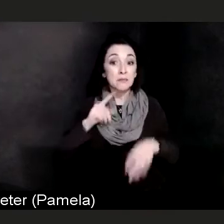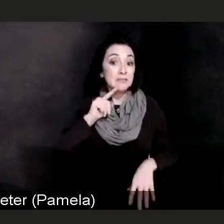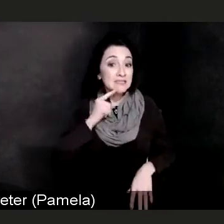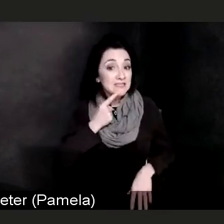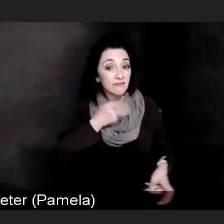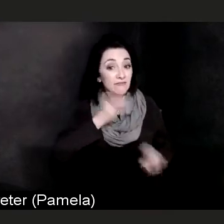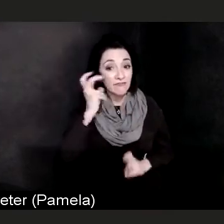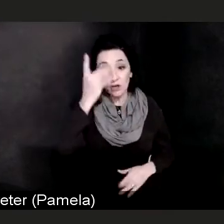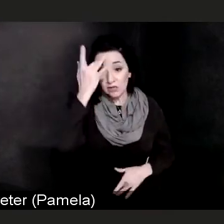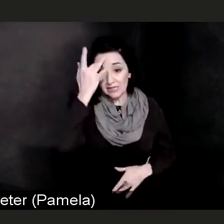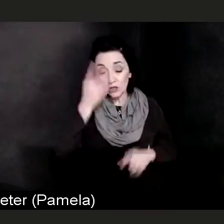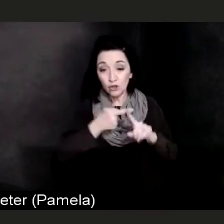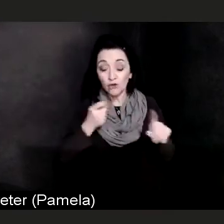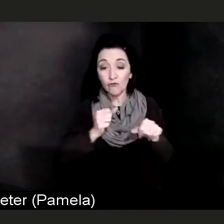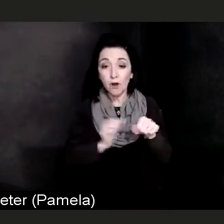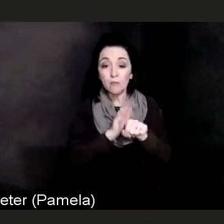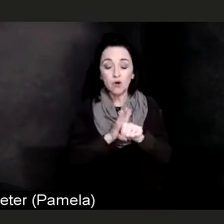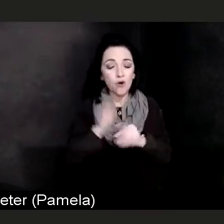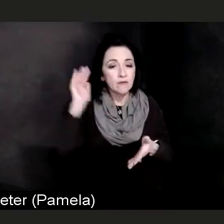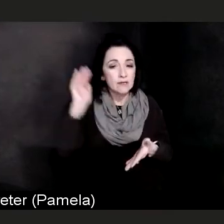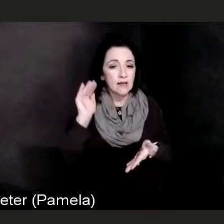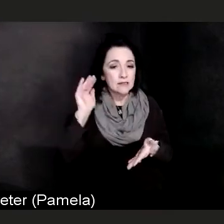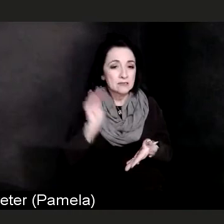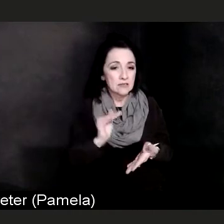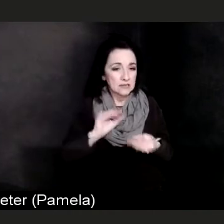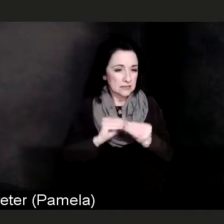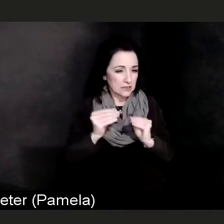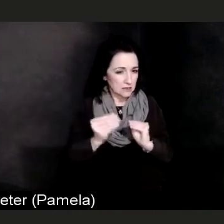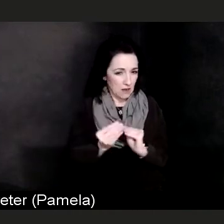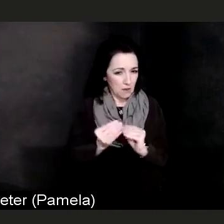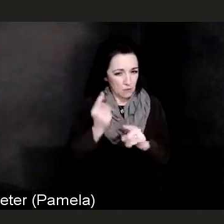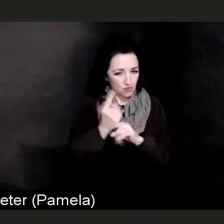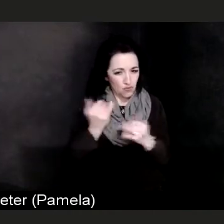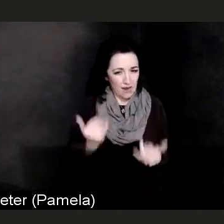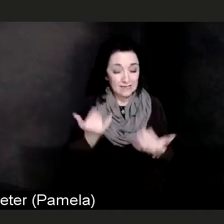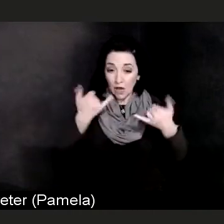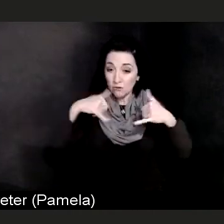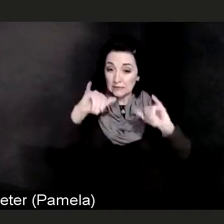That number continues to still be in the mid 300s to low 300s.